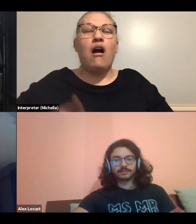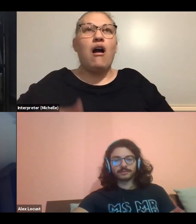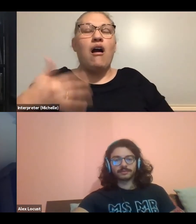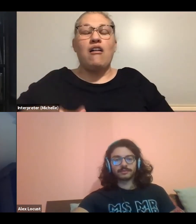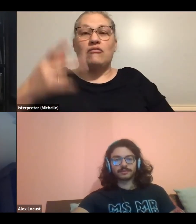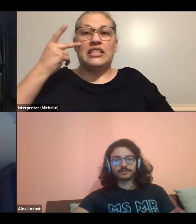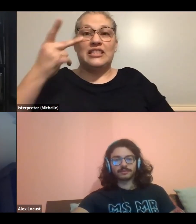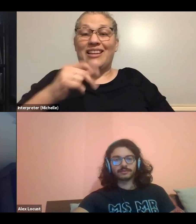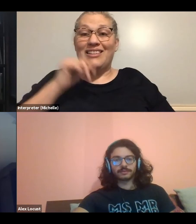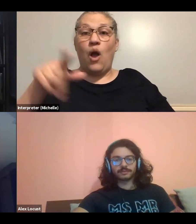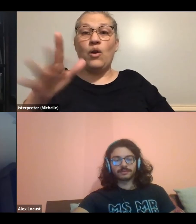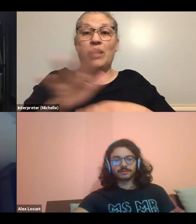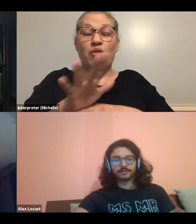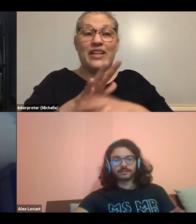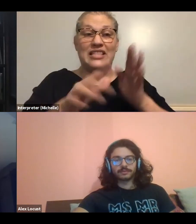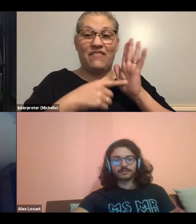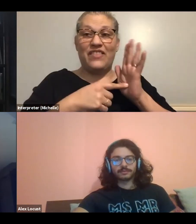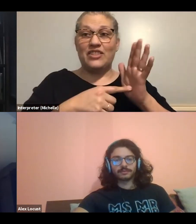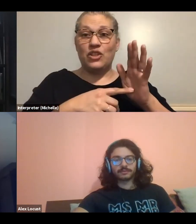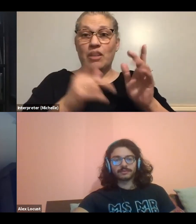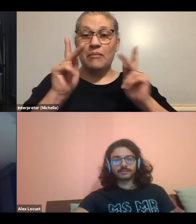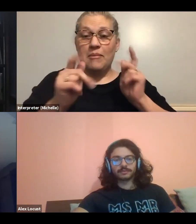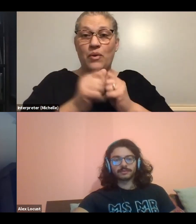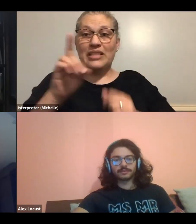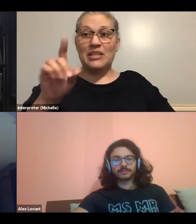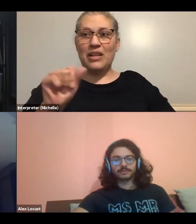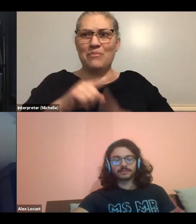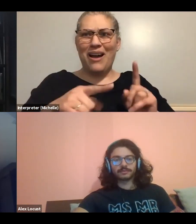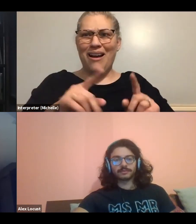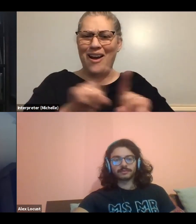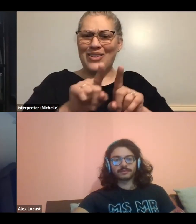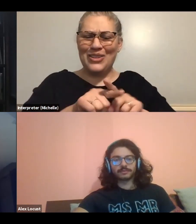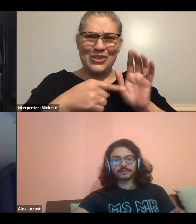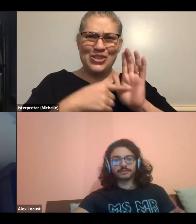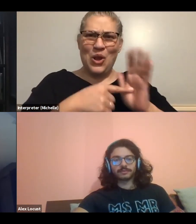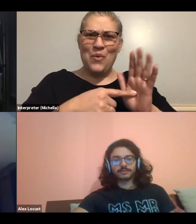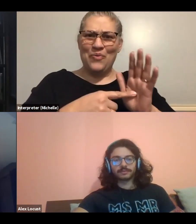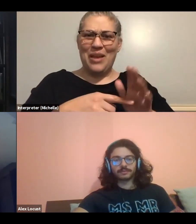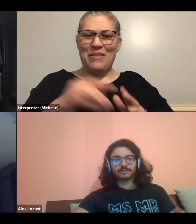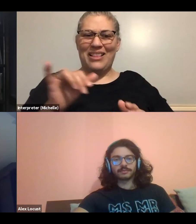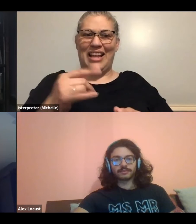Matthew Alaniz: To see not only movies that featured people disabilities but also showcase them in a more I guess correct.